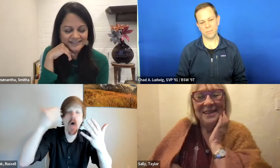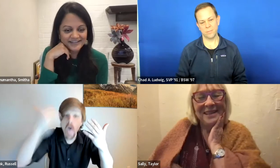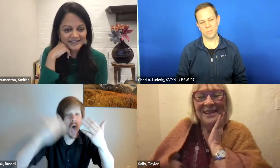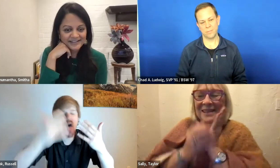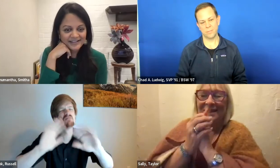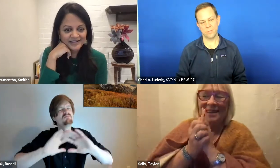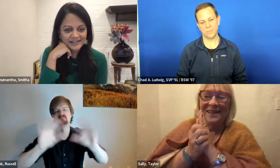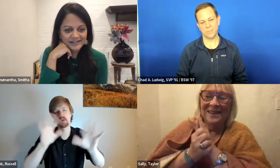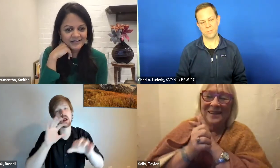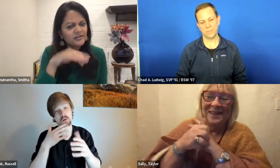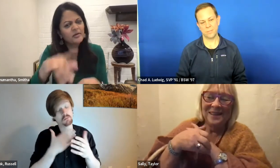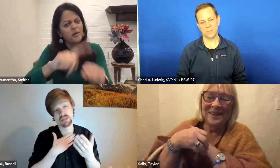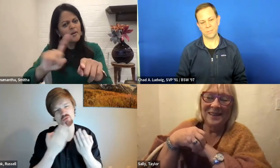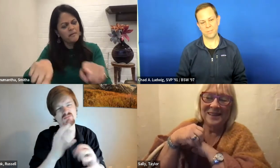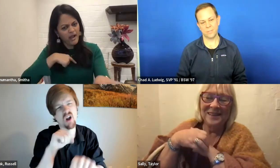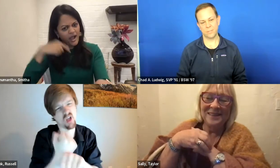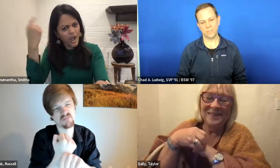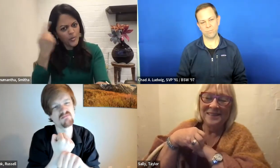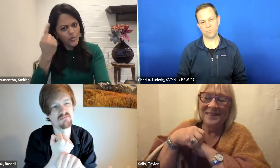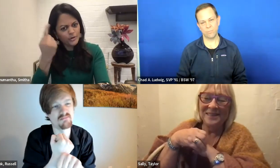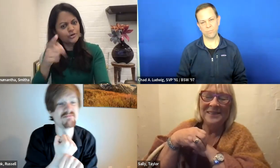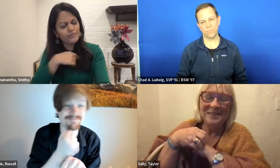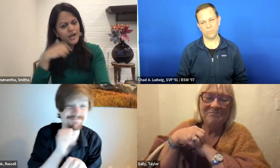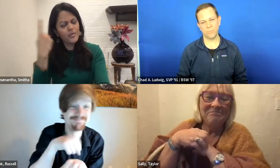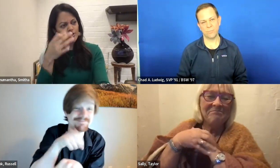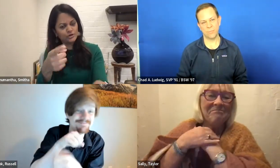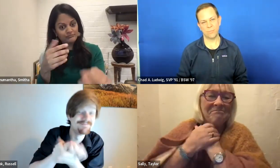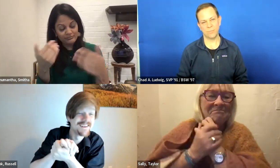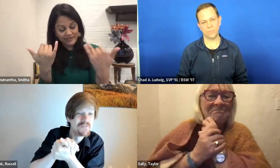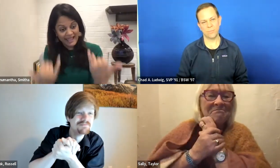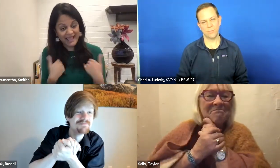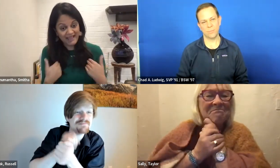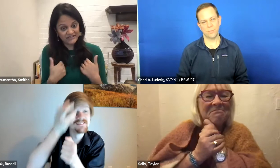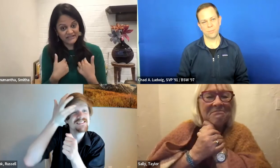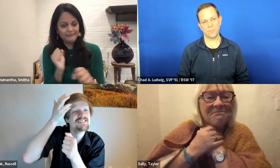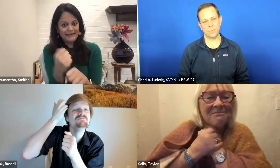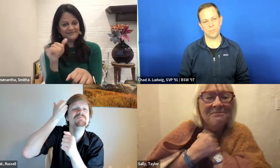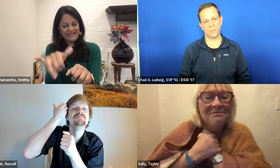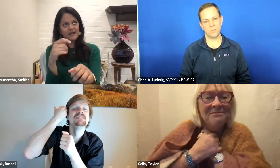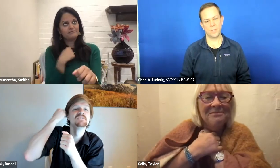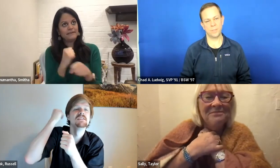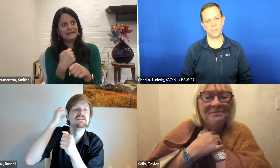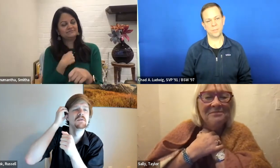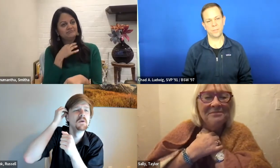make sure that they stay where they're supposed to stay, but, you know, I think the easiest is just the locks on the door.